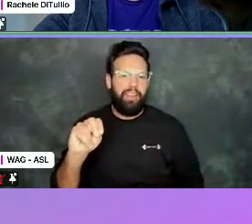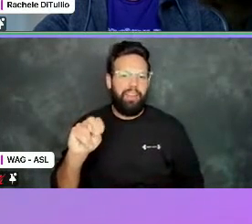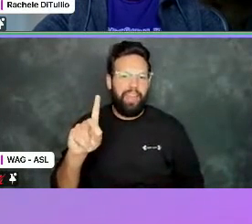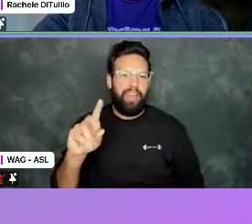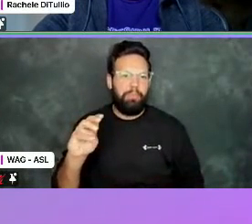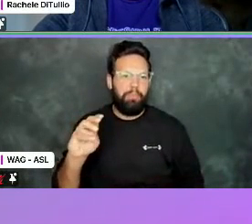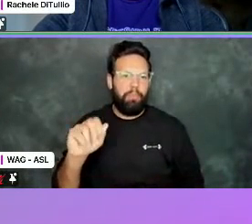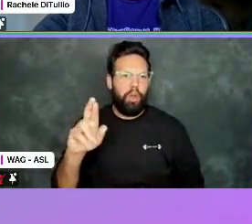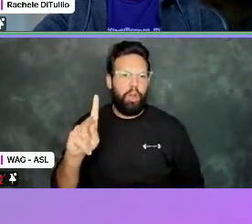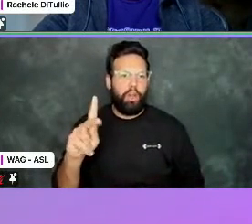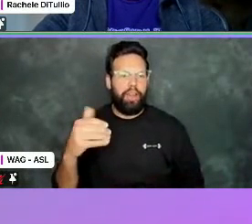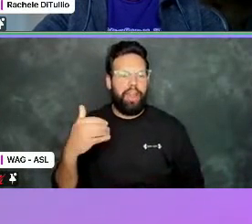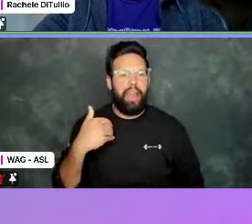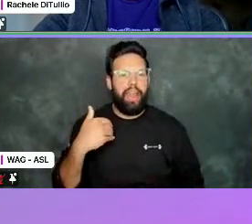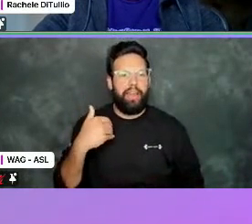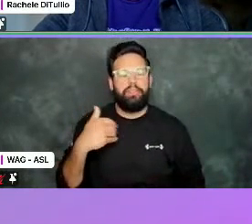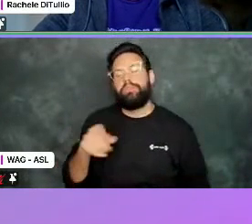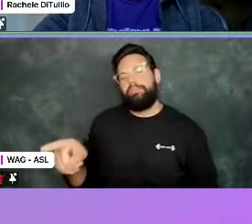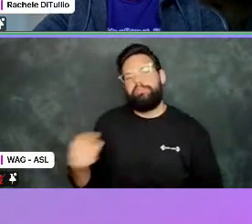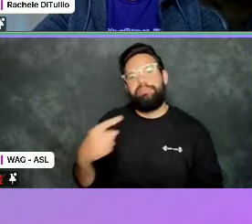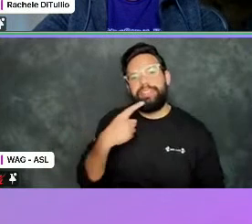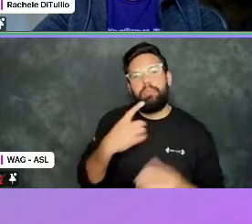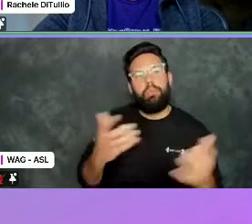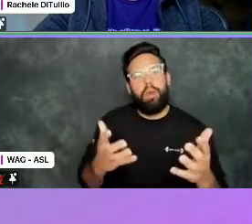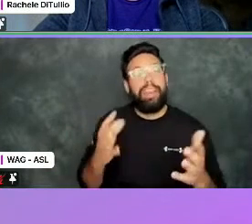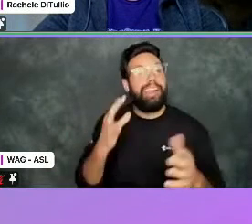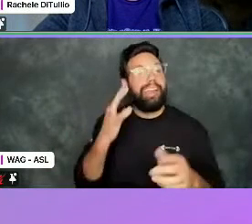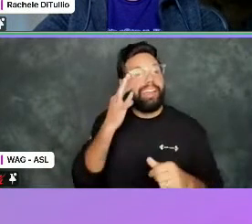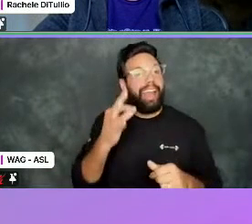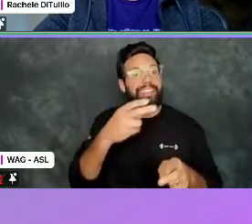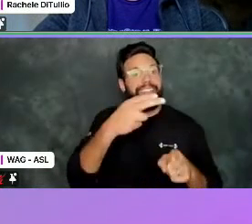using the tab key to the first box.